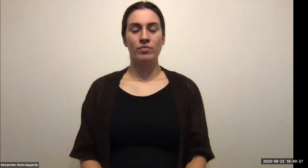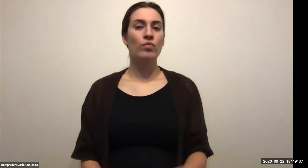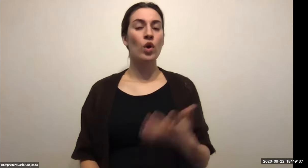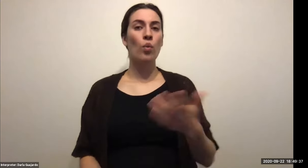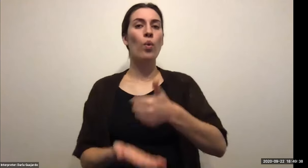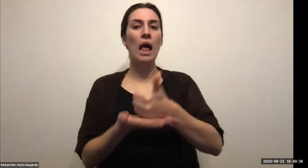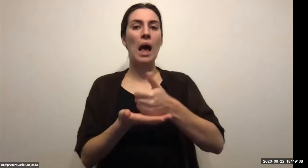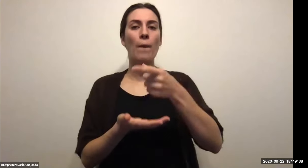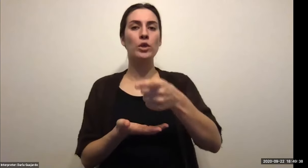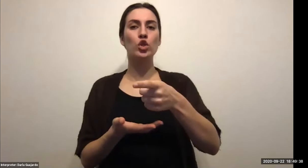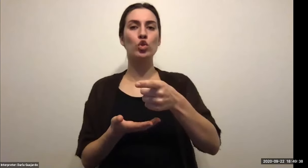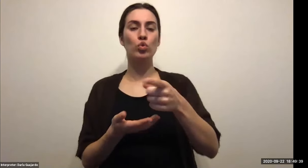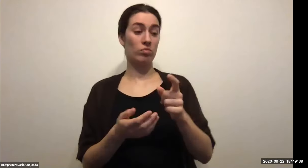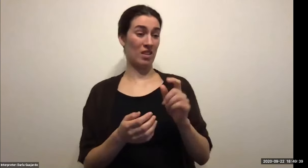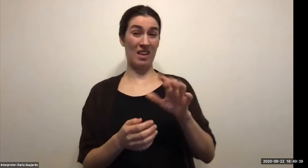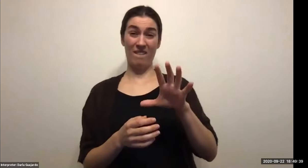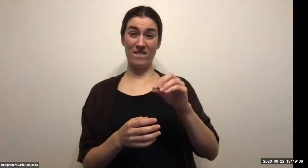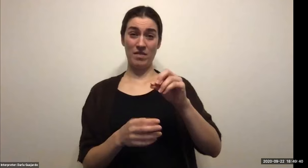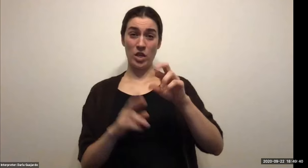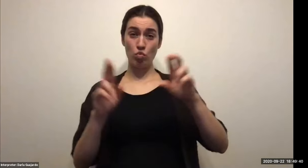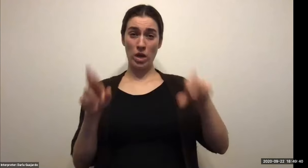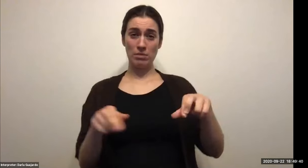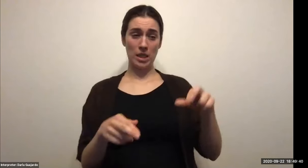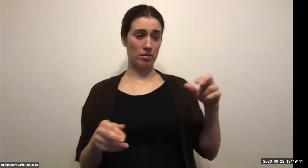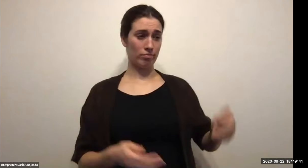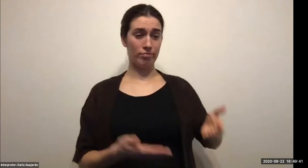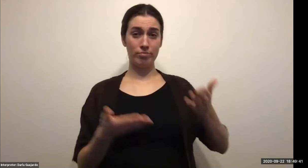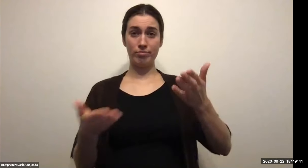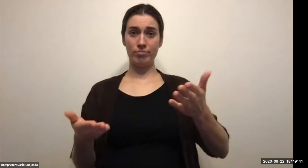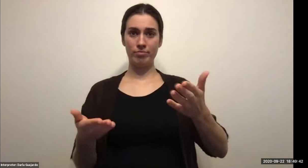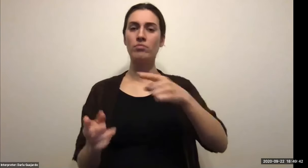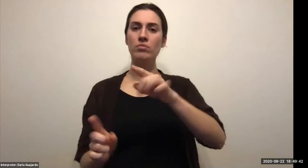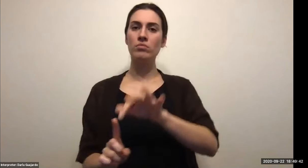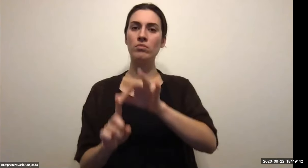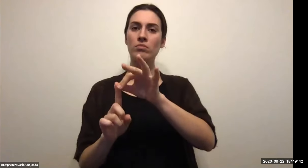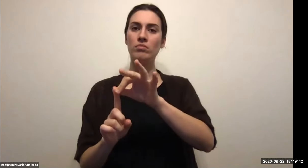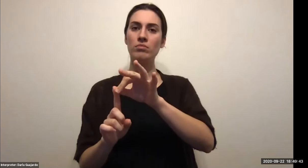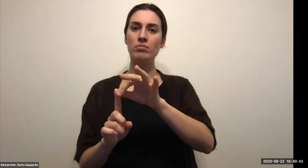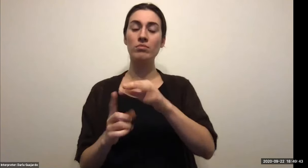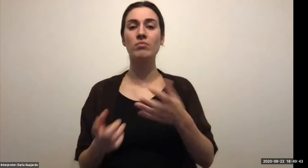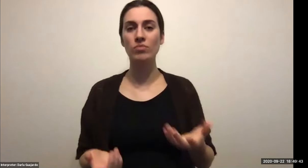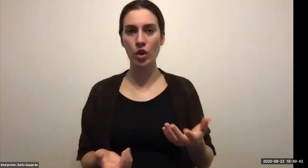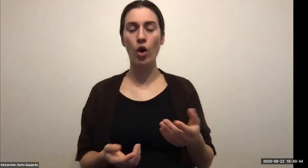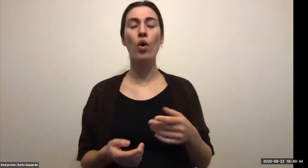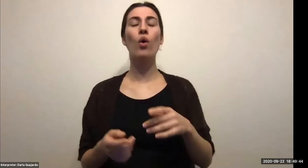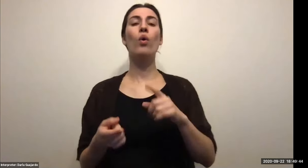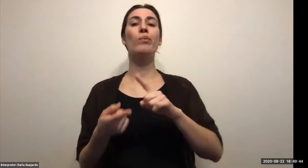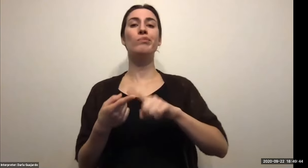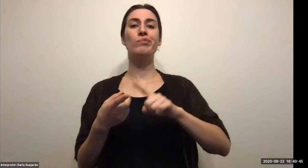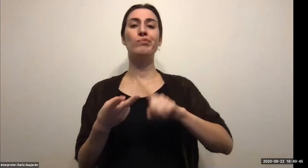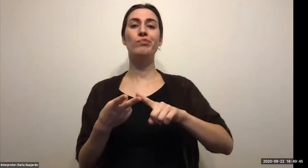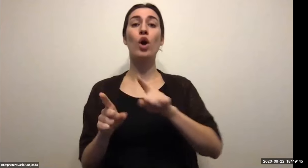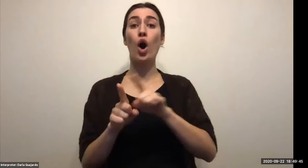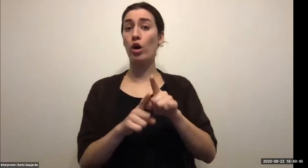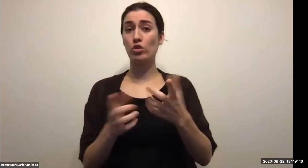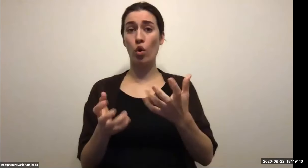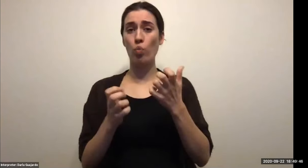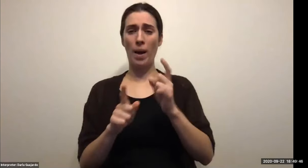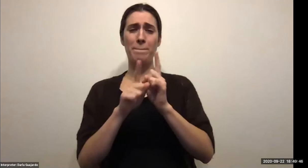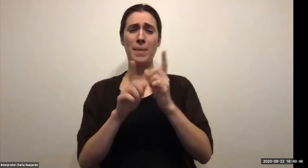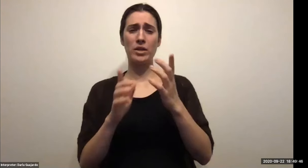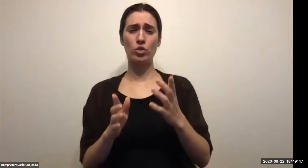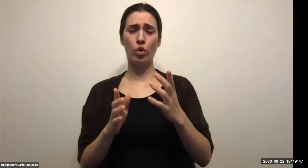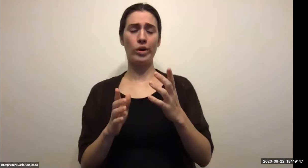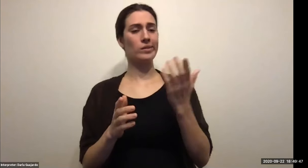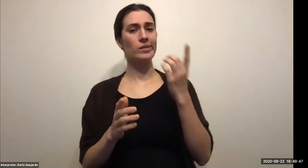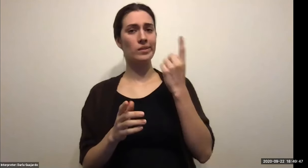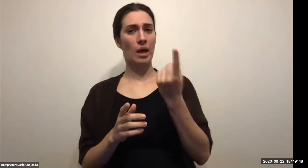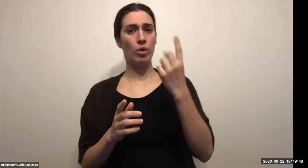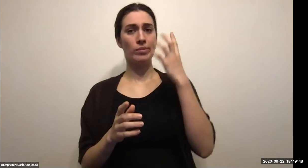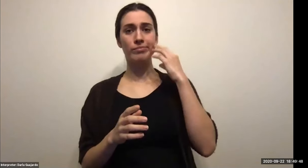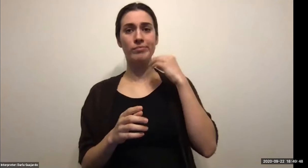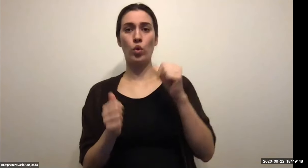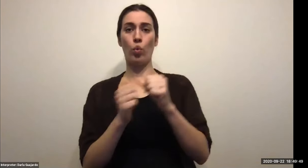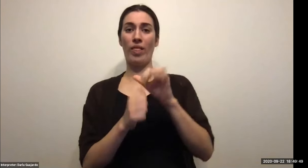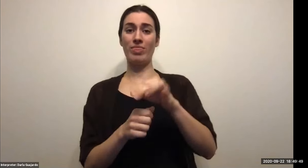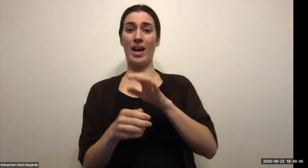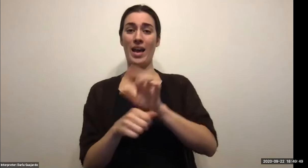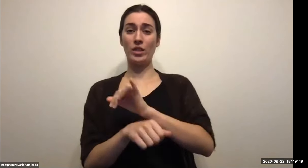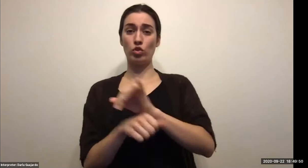Keith Wolling: And you made you you make friends and make it work until you can get people out because you want to because at the end of the day, people just want answers. You know, so it could be a blizzard I've lived through hurricanes Boston Florida.